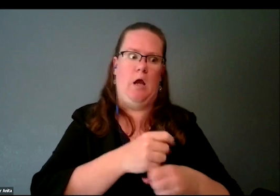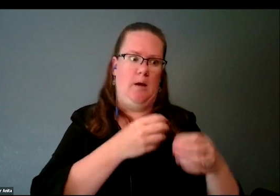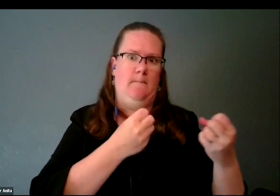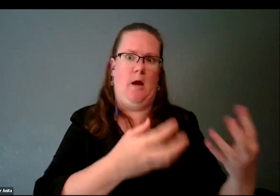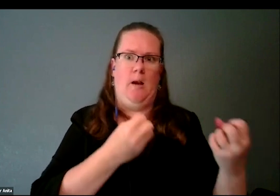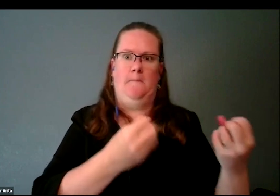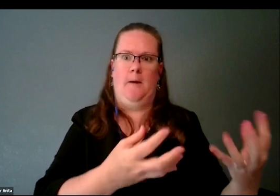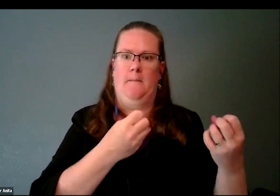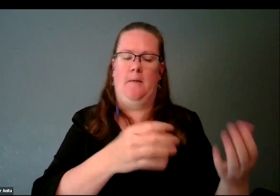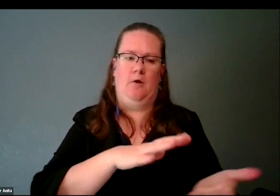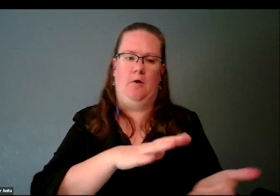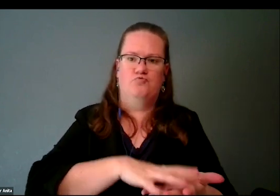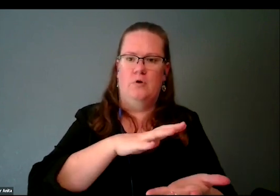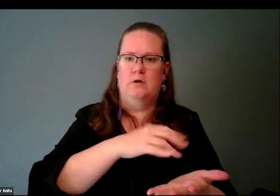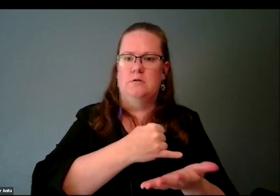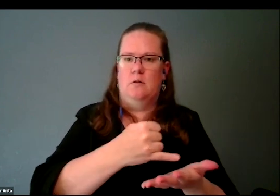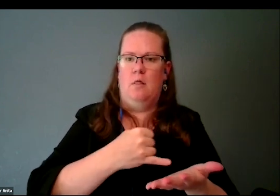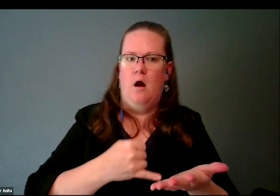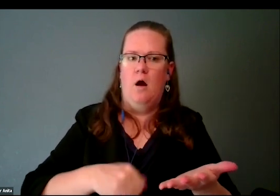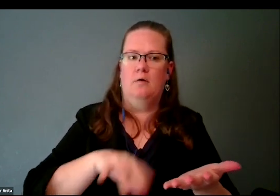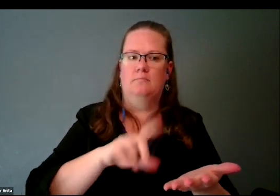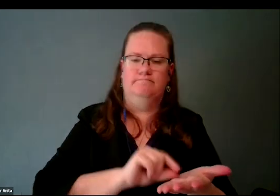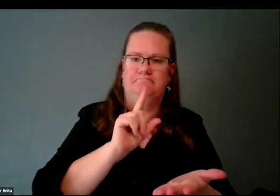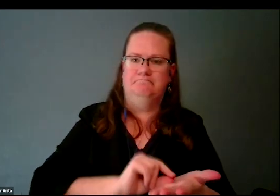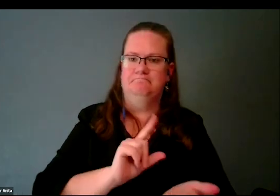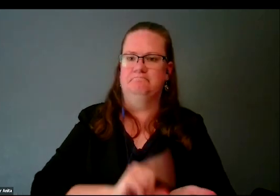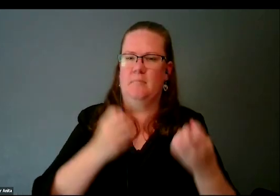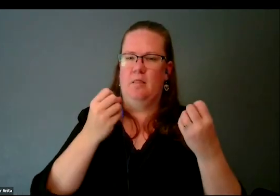raised line tactile graphics, and writing lots and lots of image descriptions.